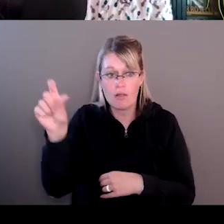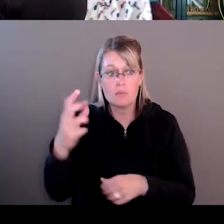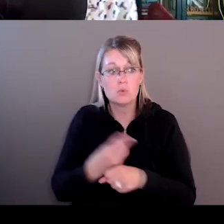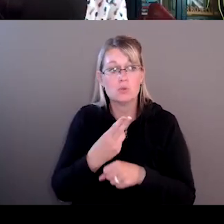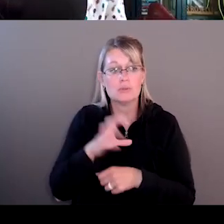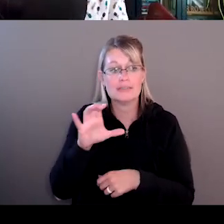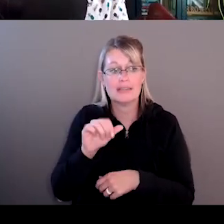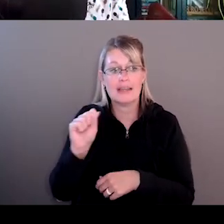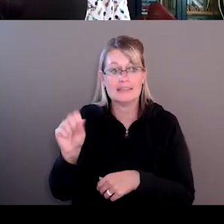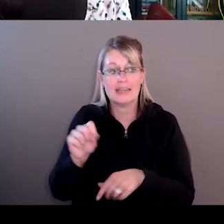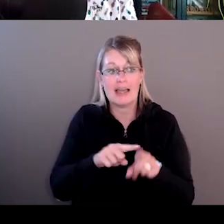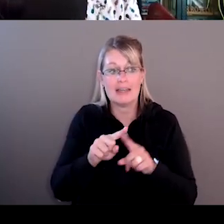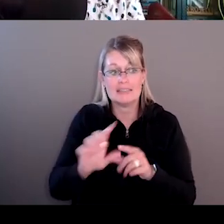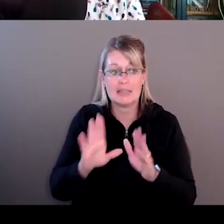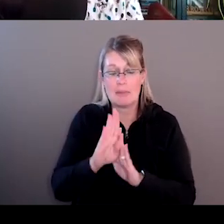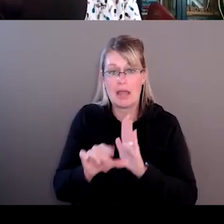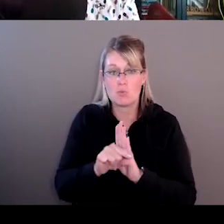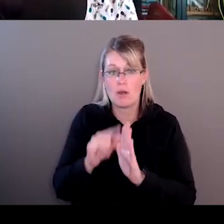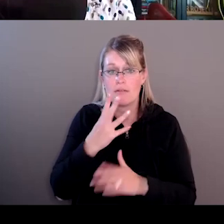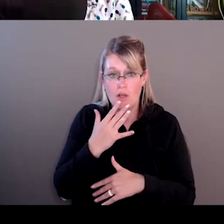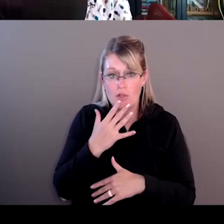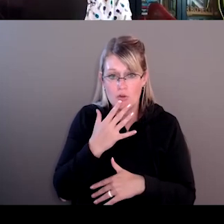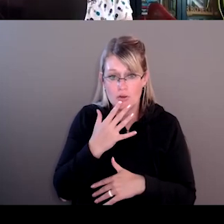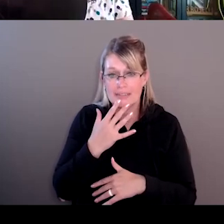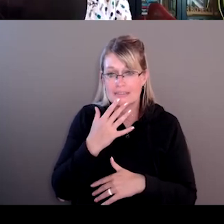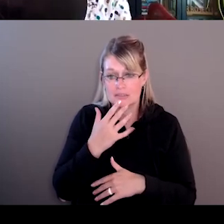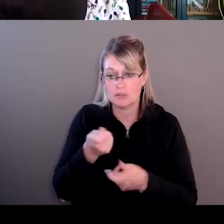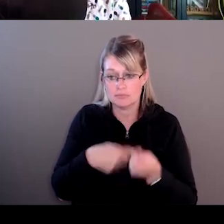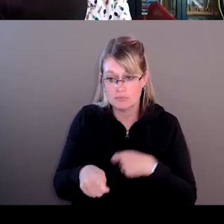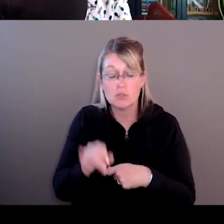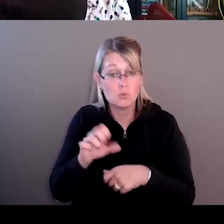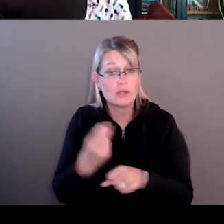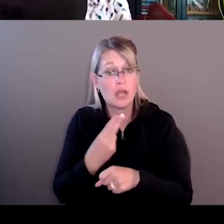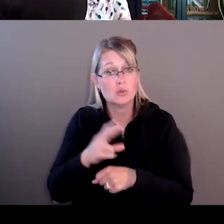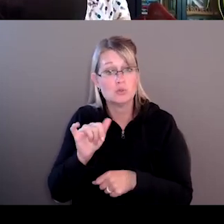the background color of every column as well. You can use JavaScript to select the currently